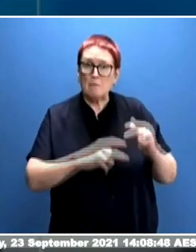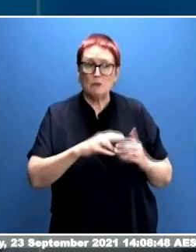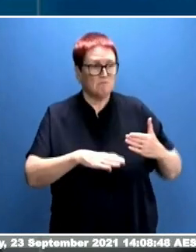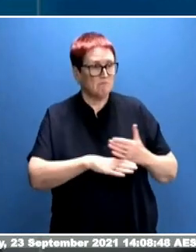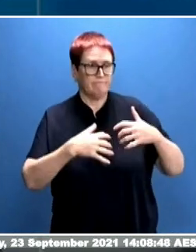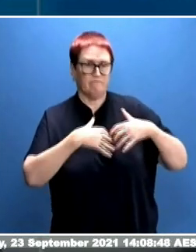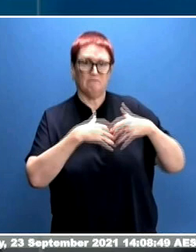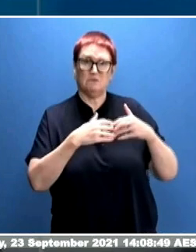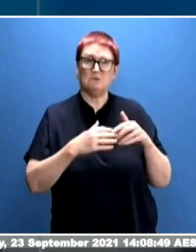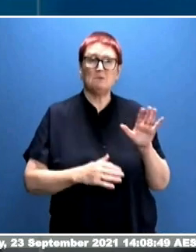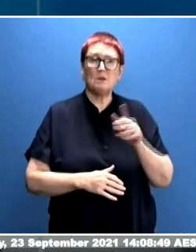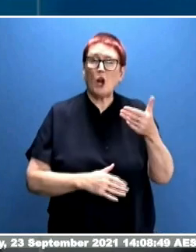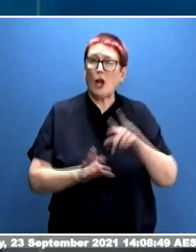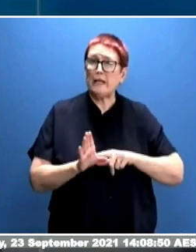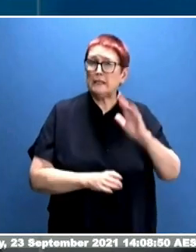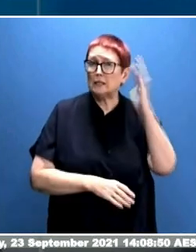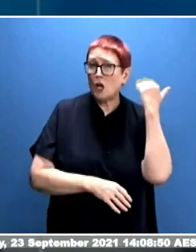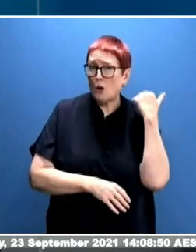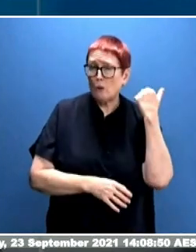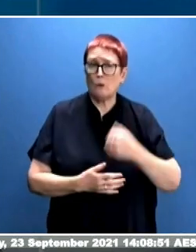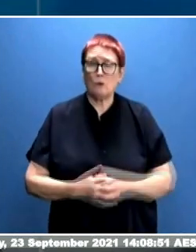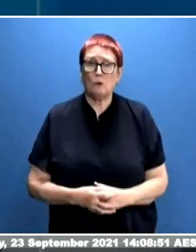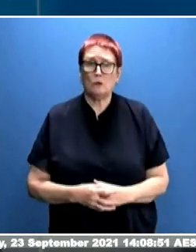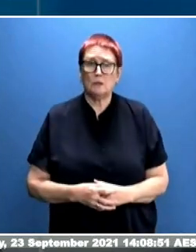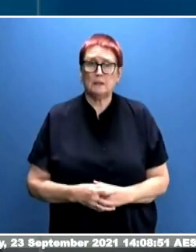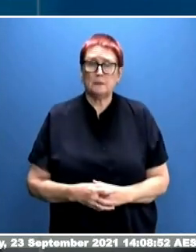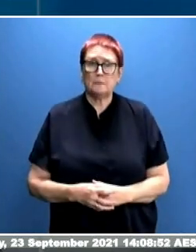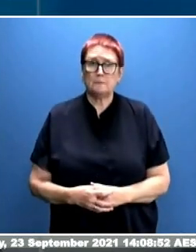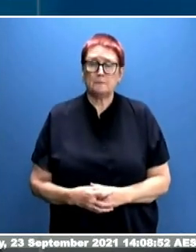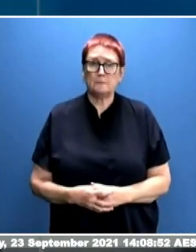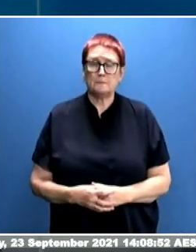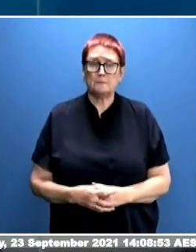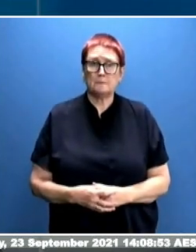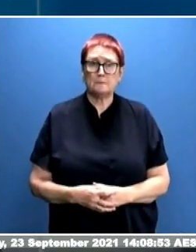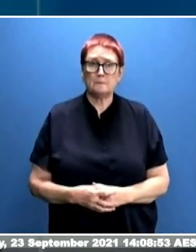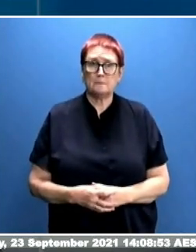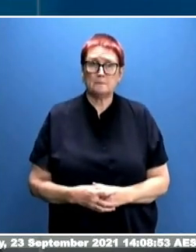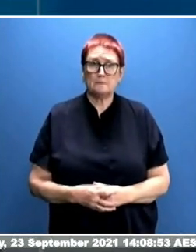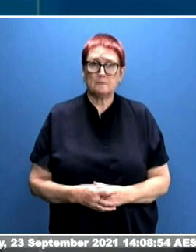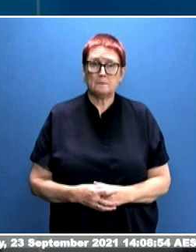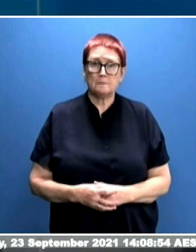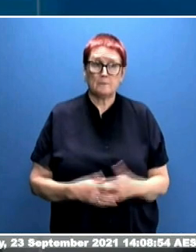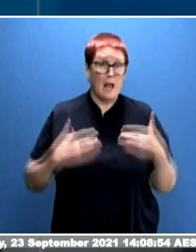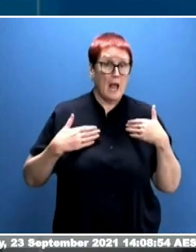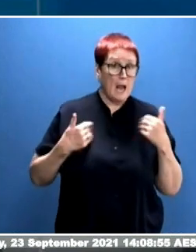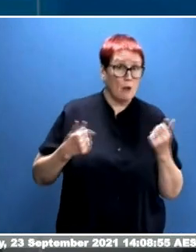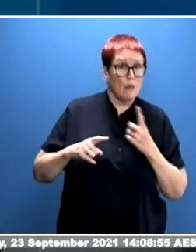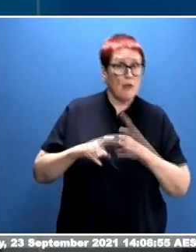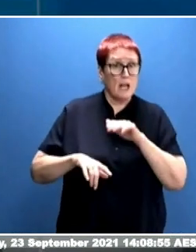about nine years ago, which was a combined health, child protection program,